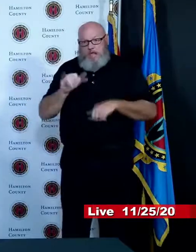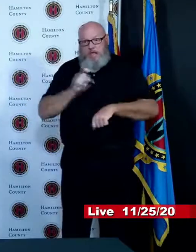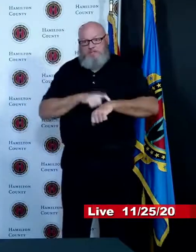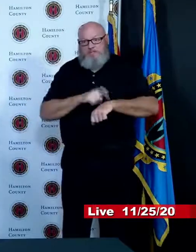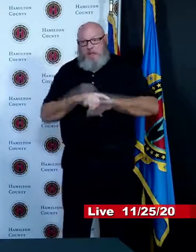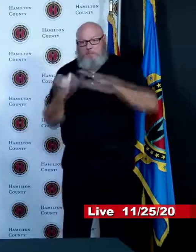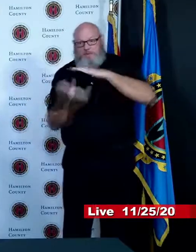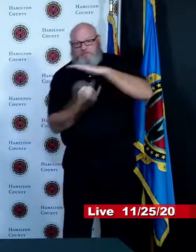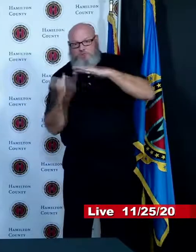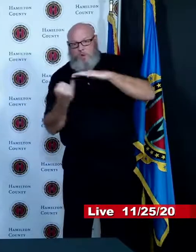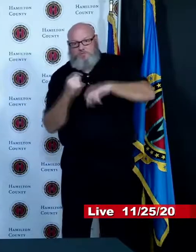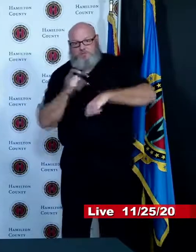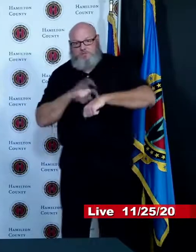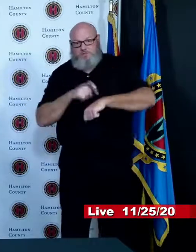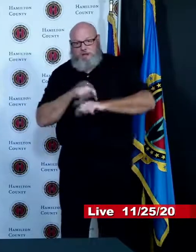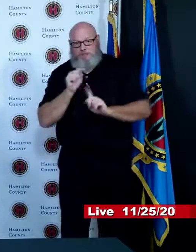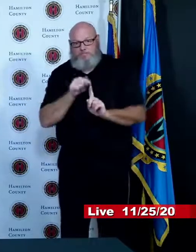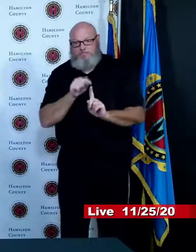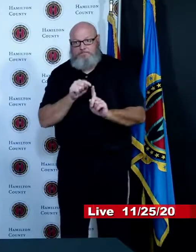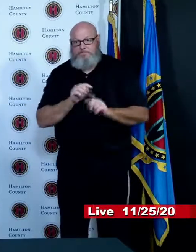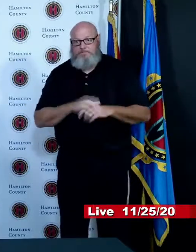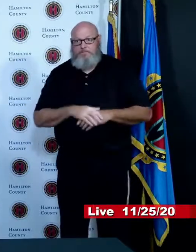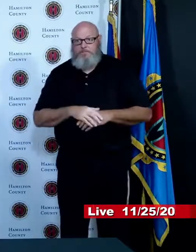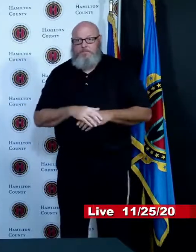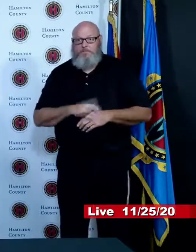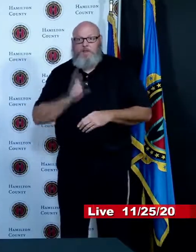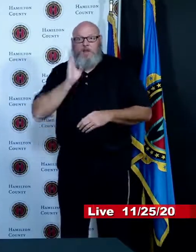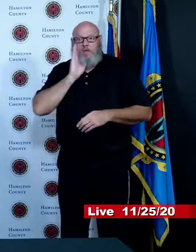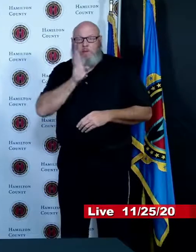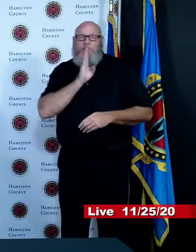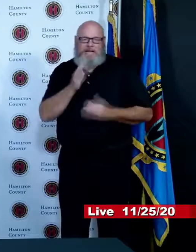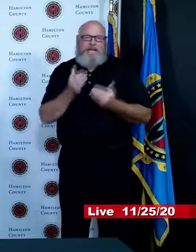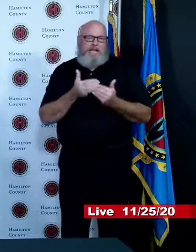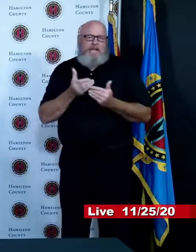it would make it easier on families and and individuals and so from that perspective I think